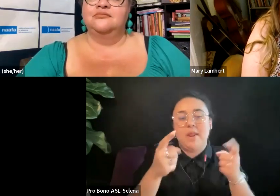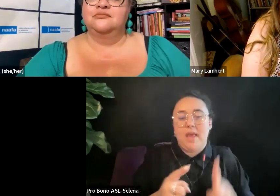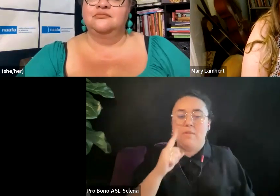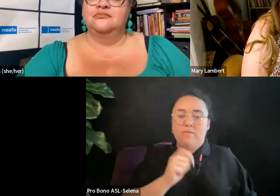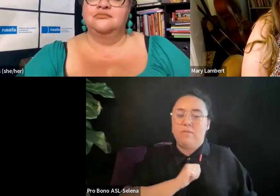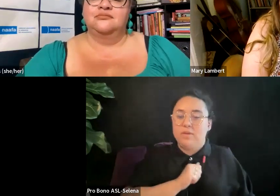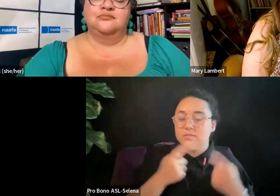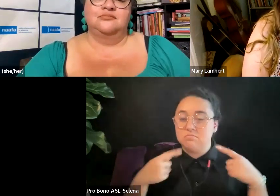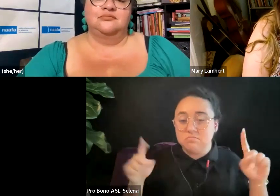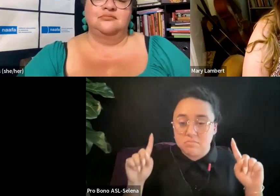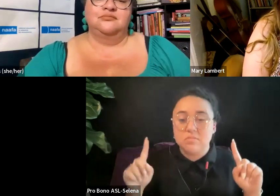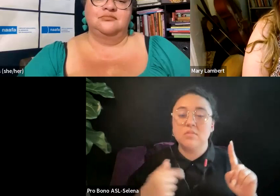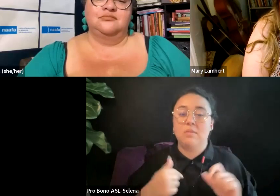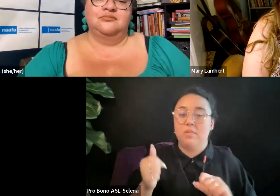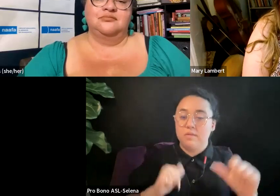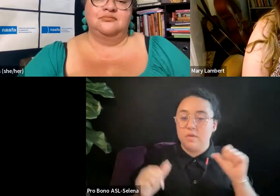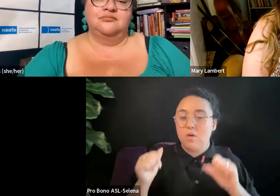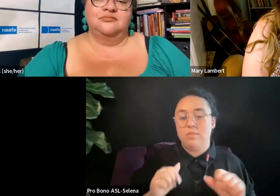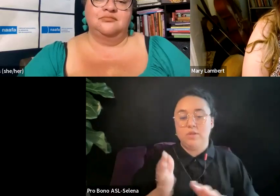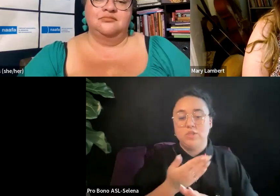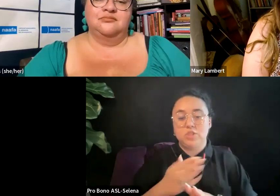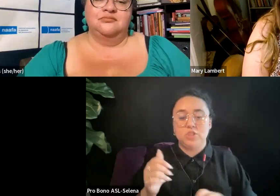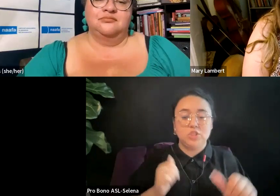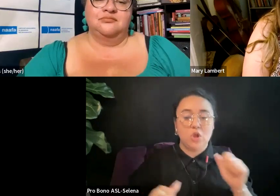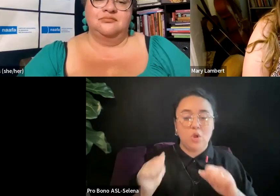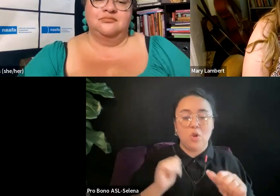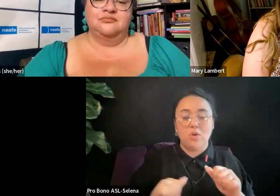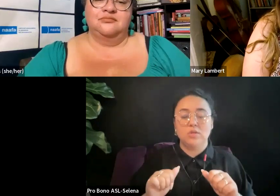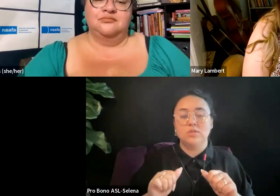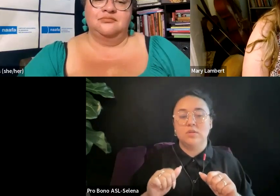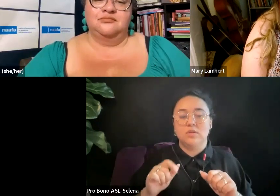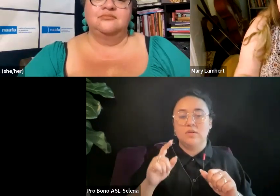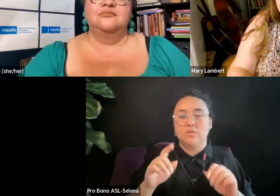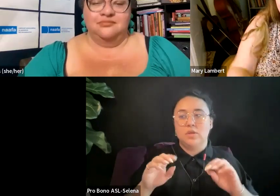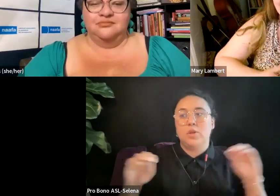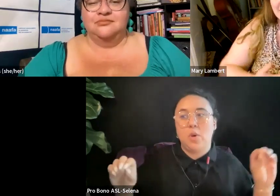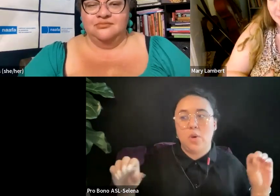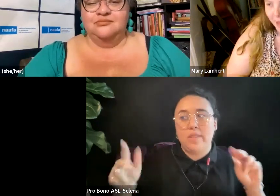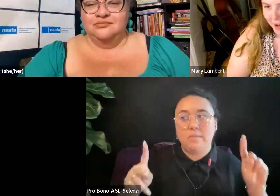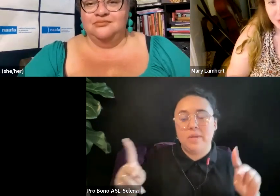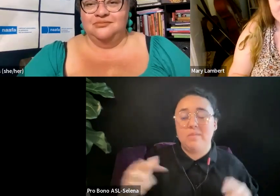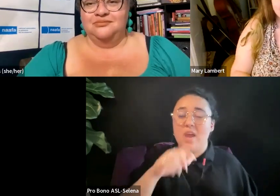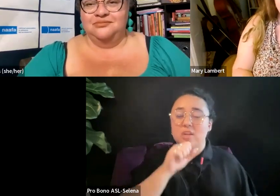I was performing concert to nobody when I was seven and, you know, like taking boughs